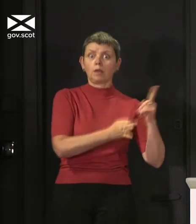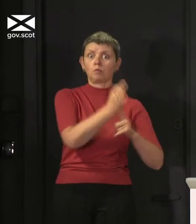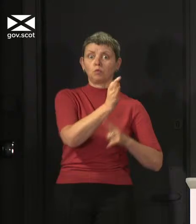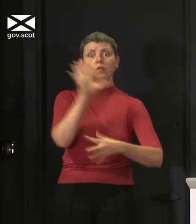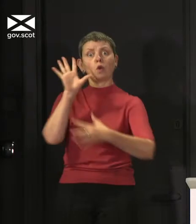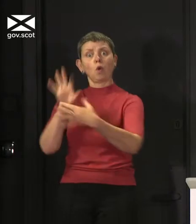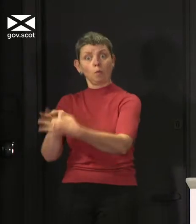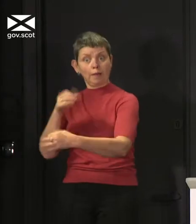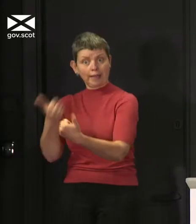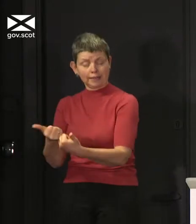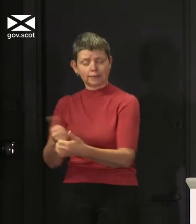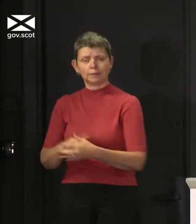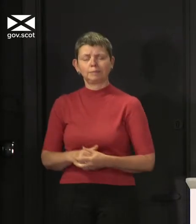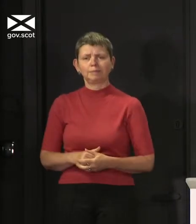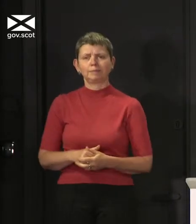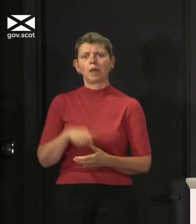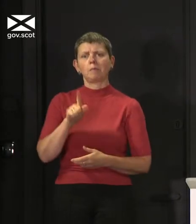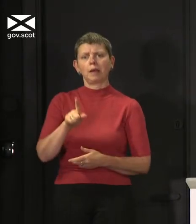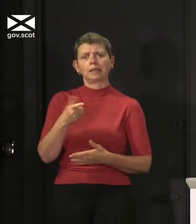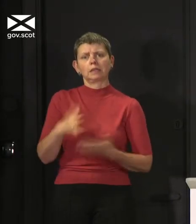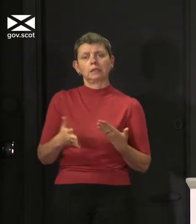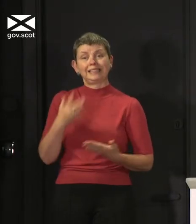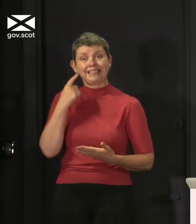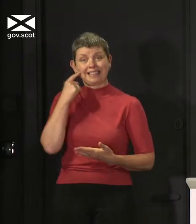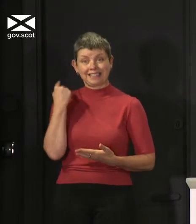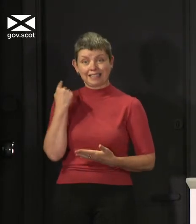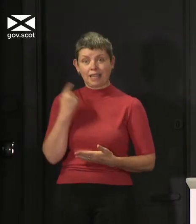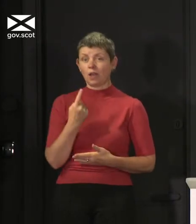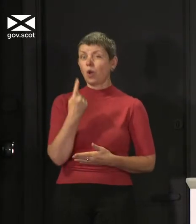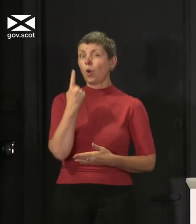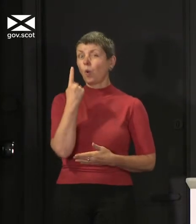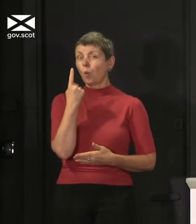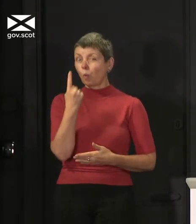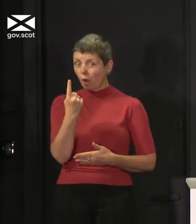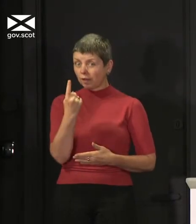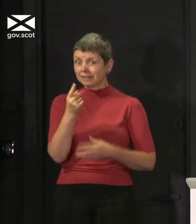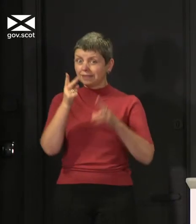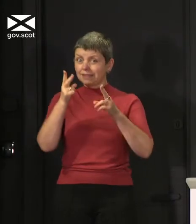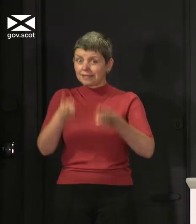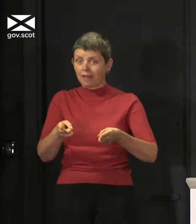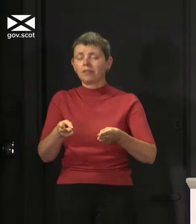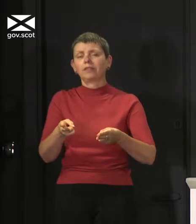And in the last 24 hours, 1 death has been registered of a patient confirmed through